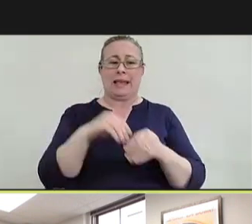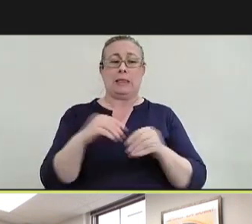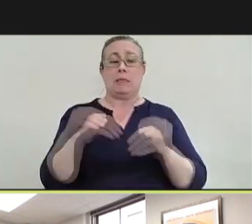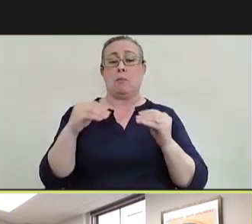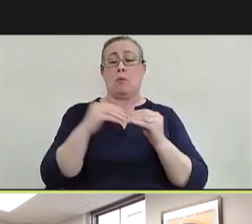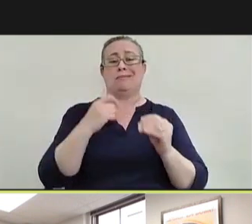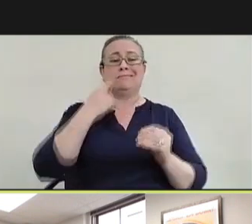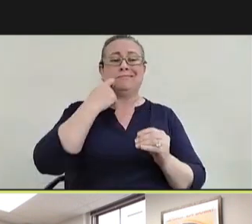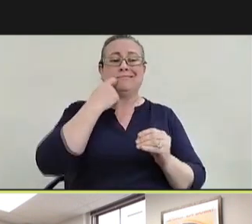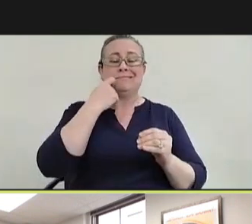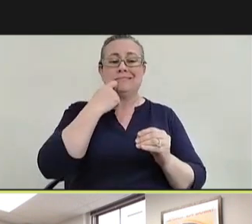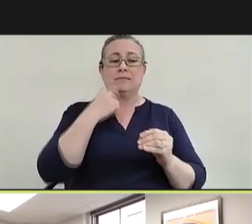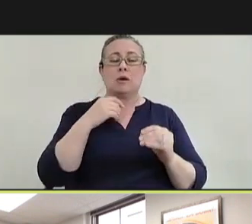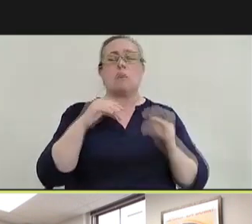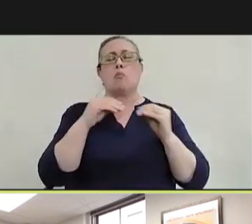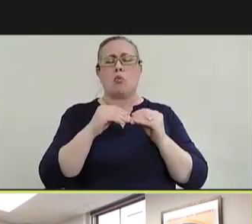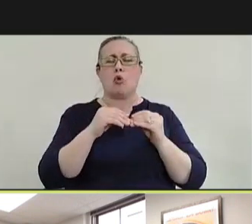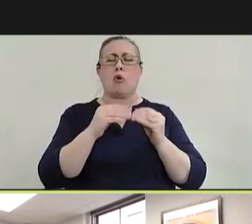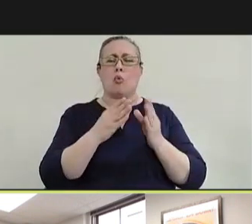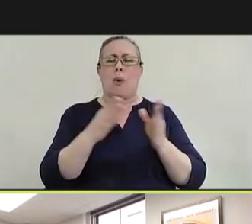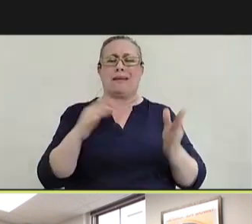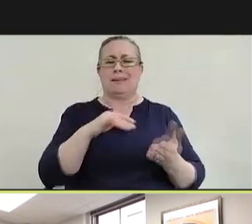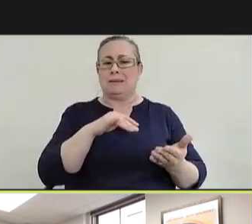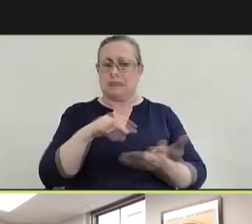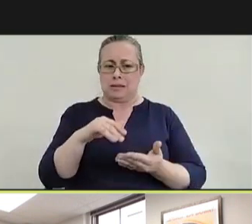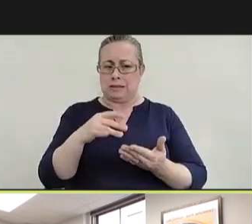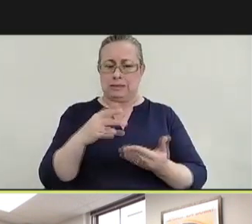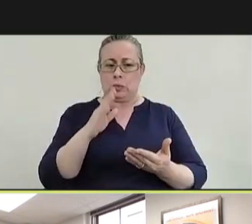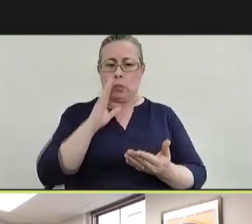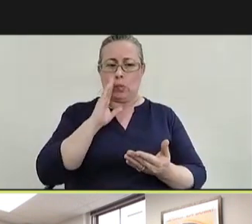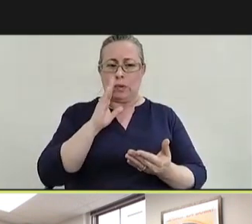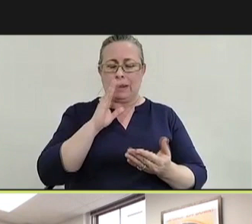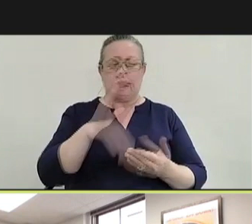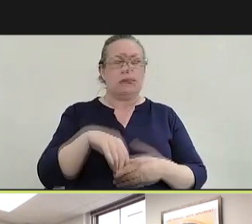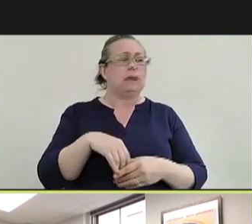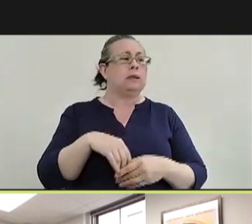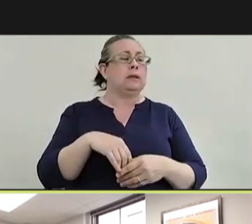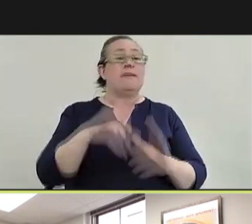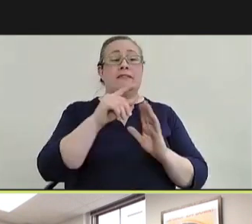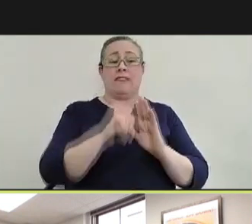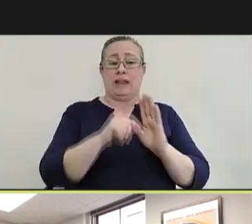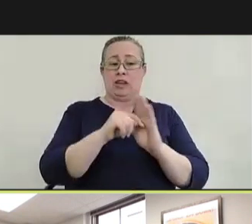beginning to be more widely studied is videos. In the Chamberlain study,